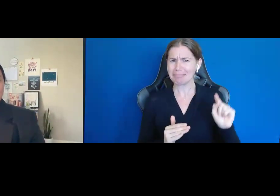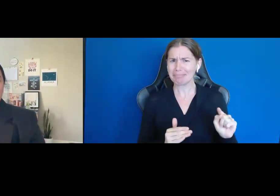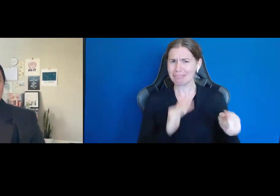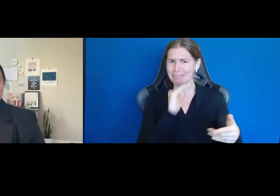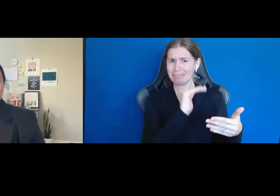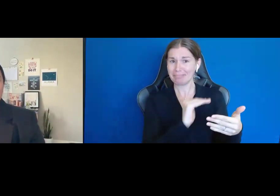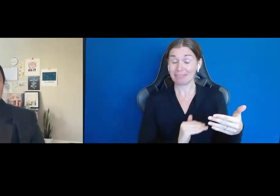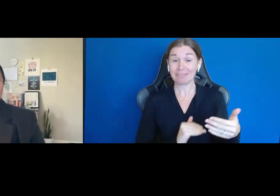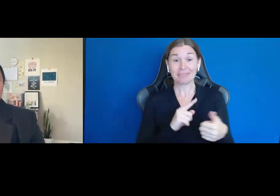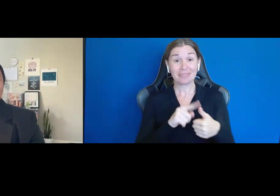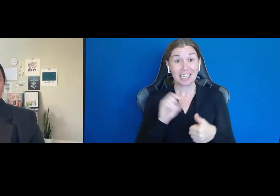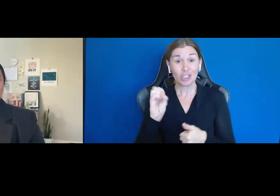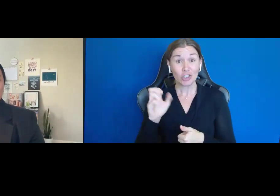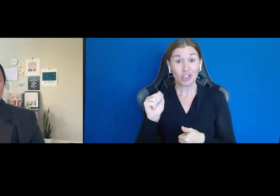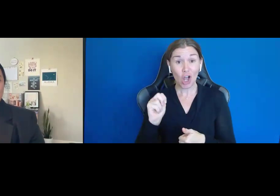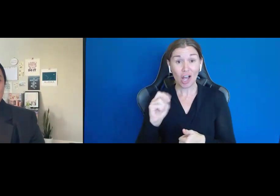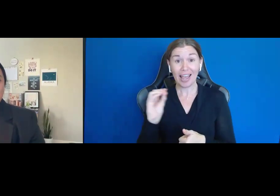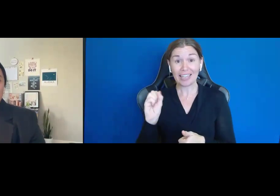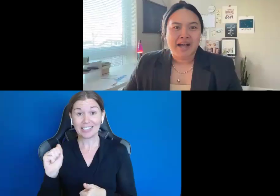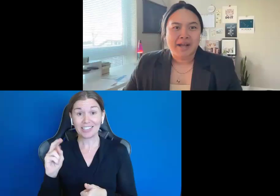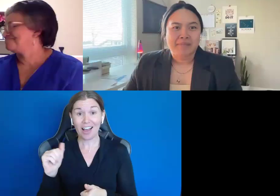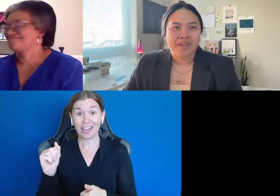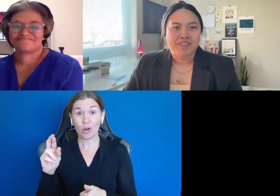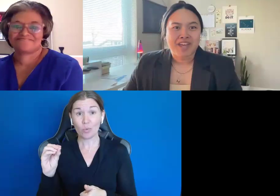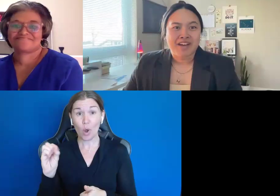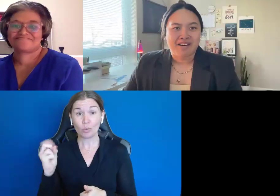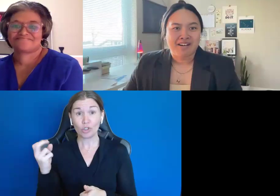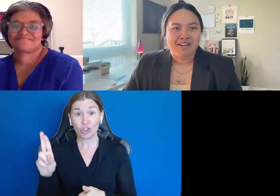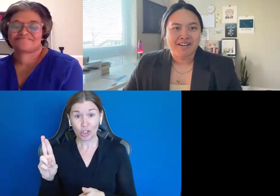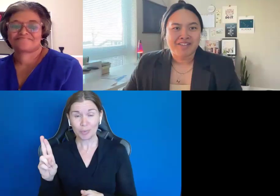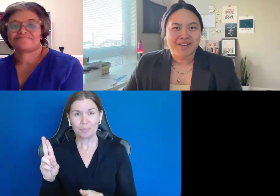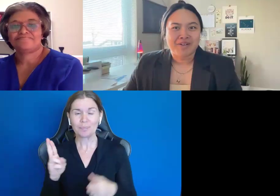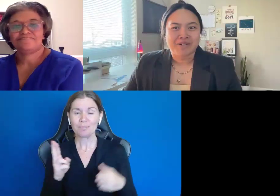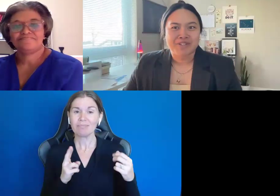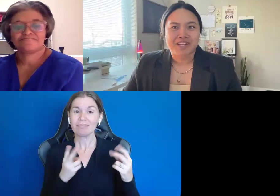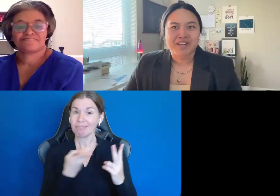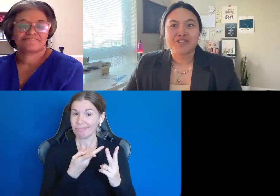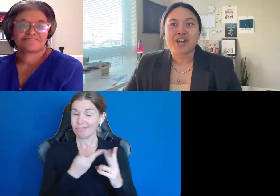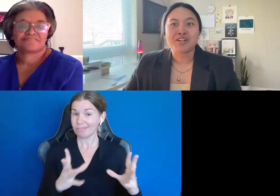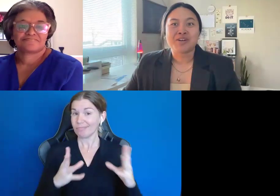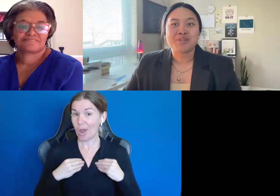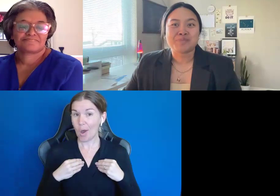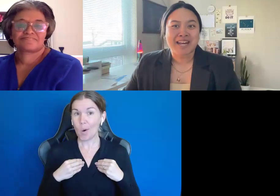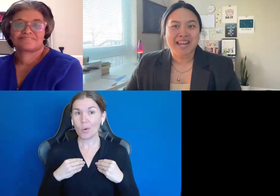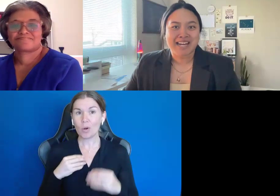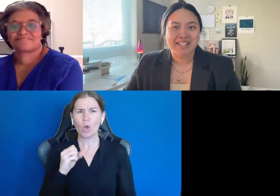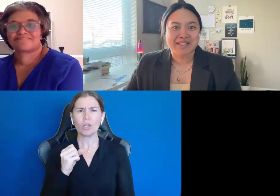Shawn and Sonia Rosier. They are the owners of Shawn Goes Bananas.